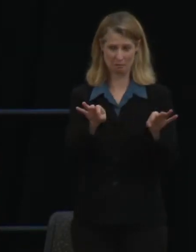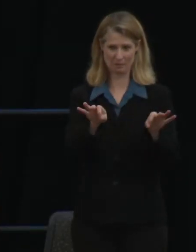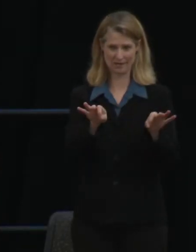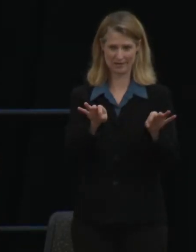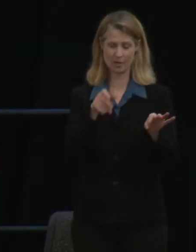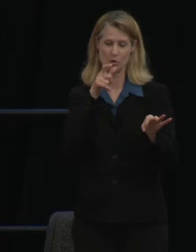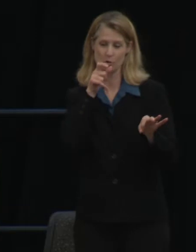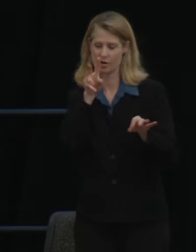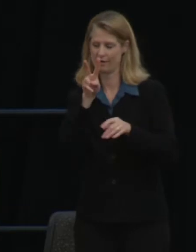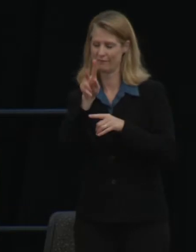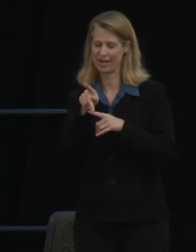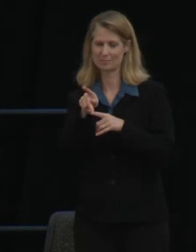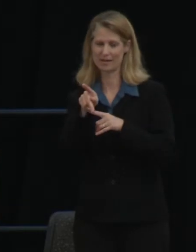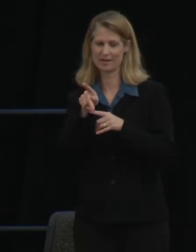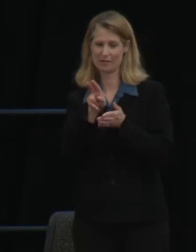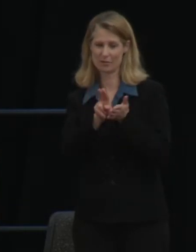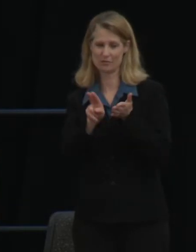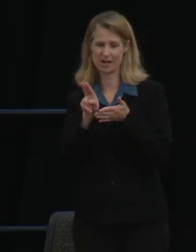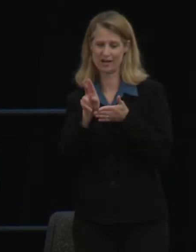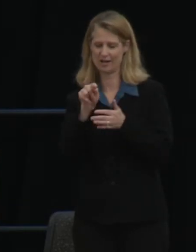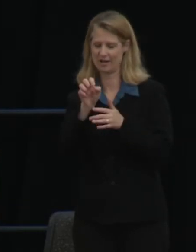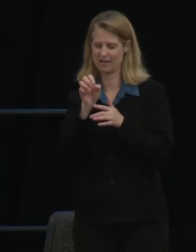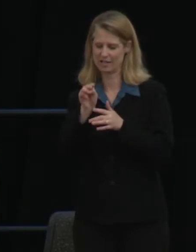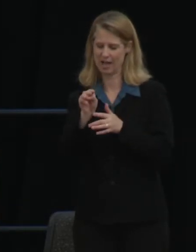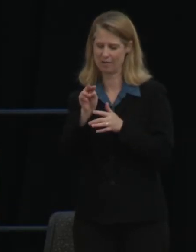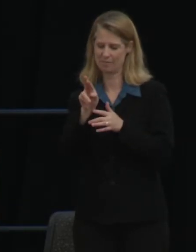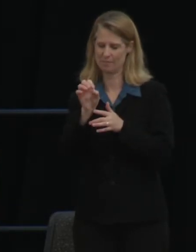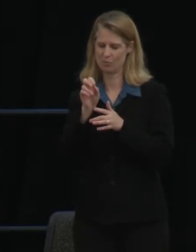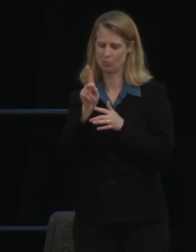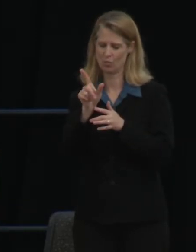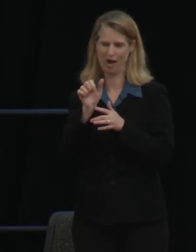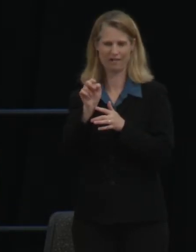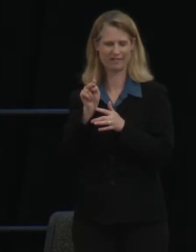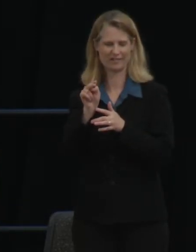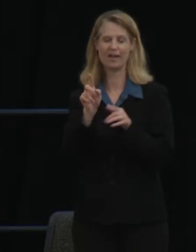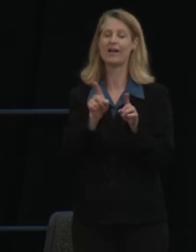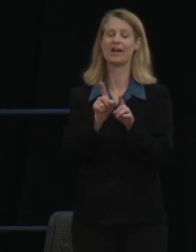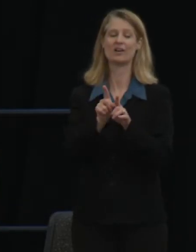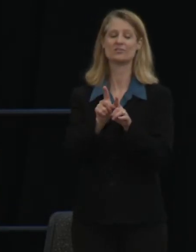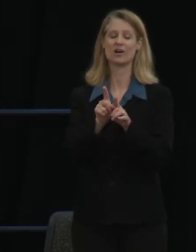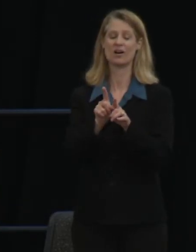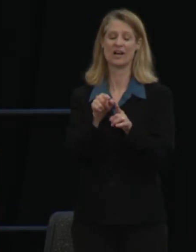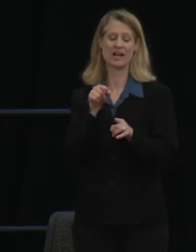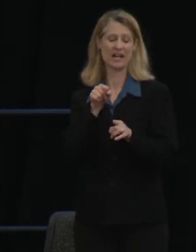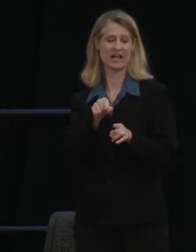the Vice President of the University, Tom Rocklin. Dr. Rocklin was appointed Vice President